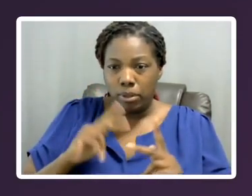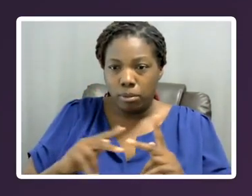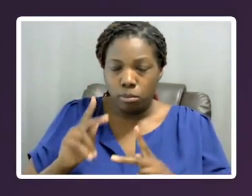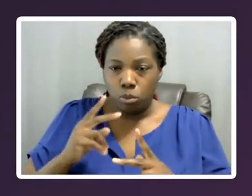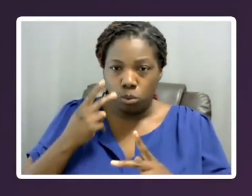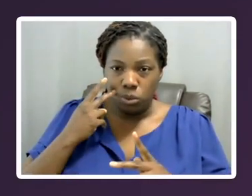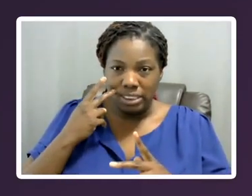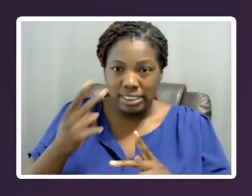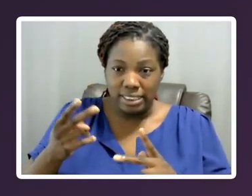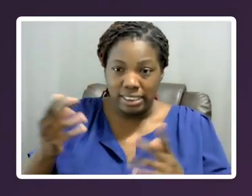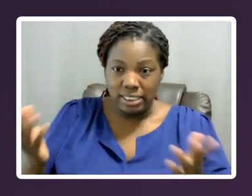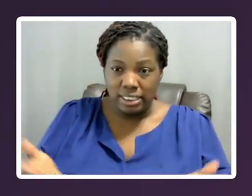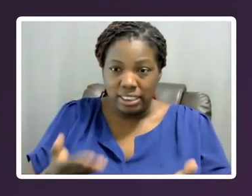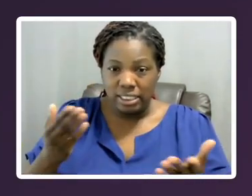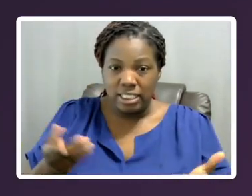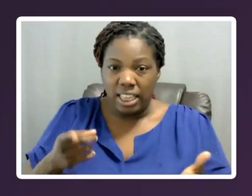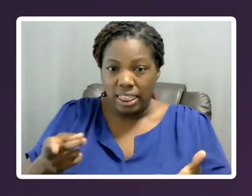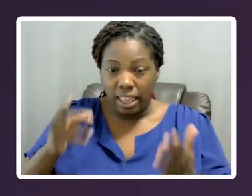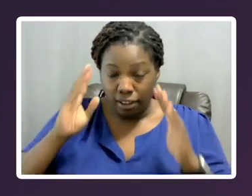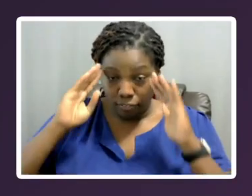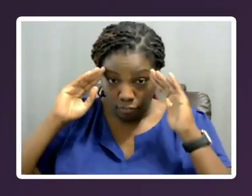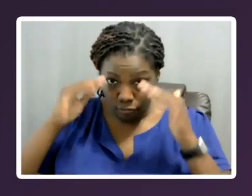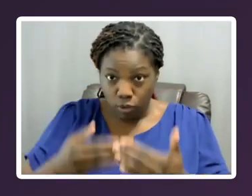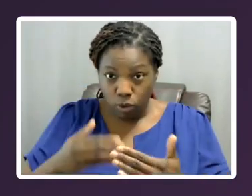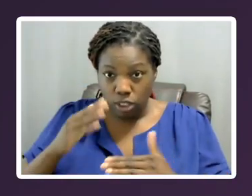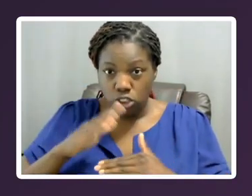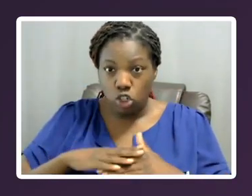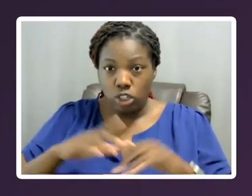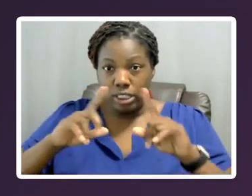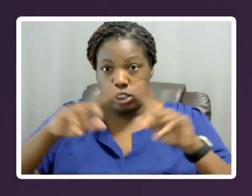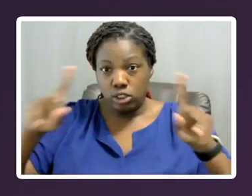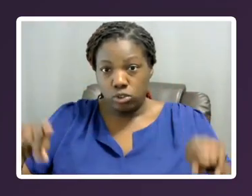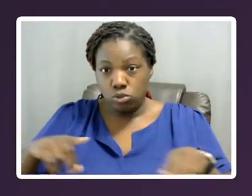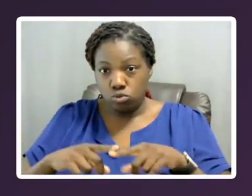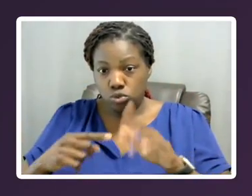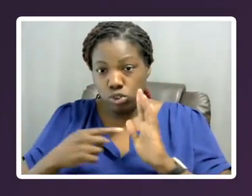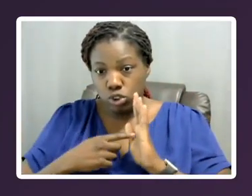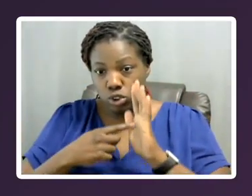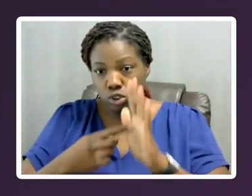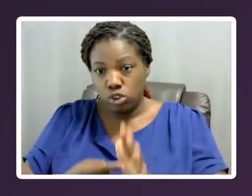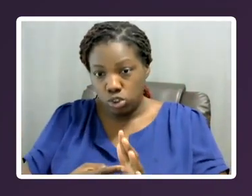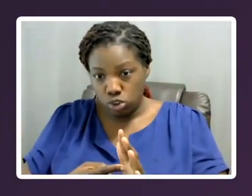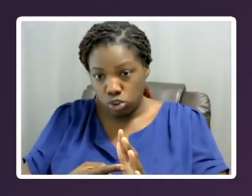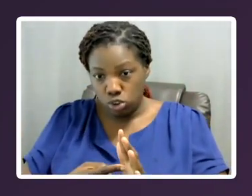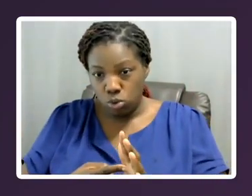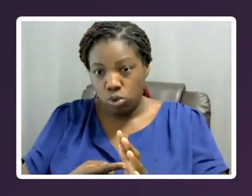and they are focused in on a monitor that shows the gantry in Cape Canaveral,